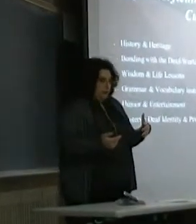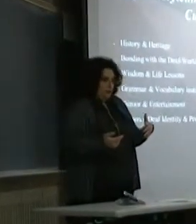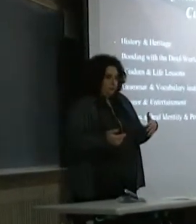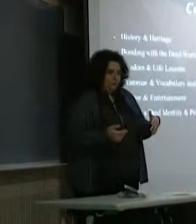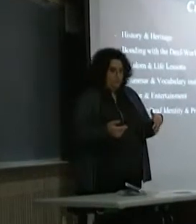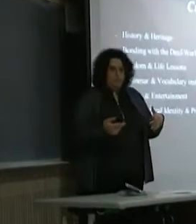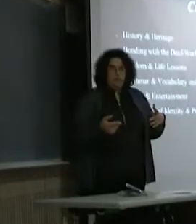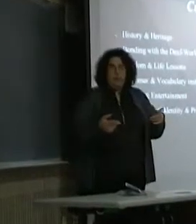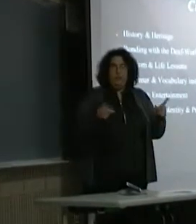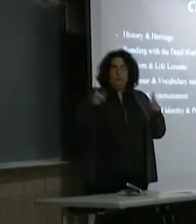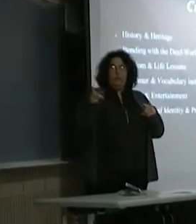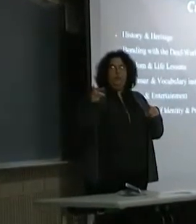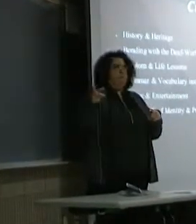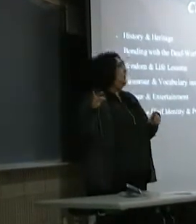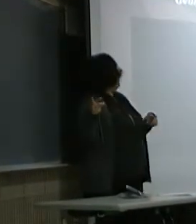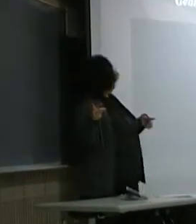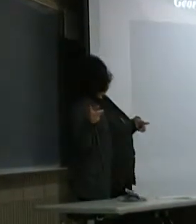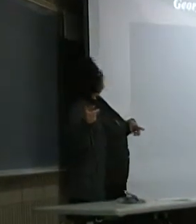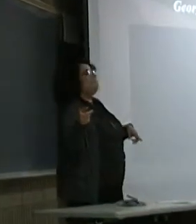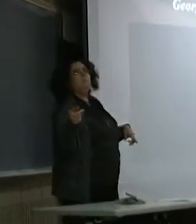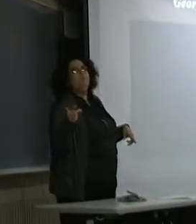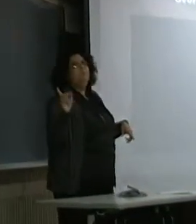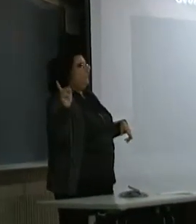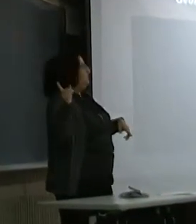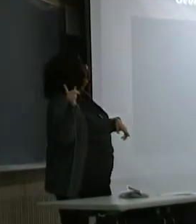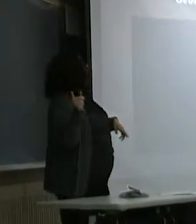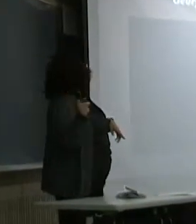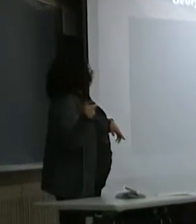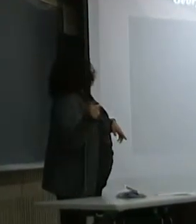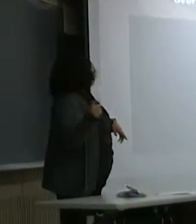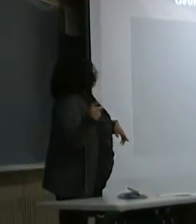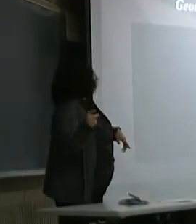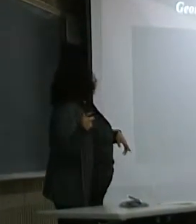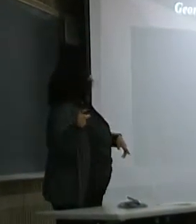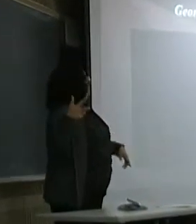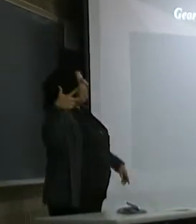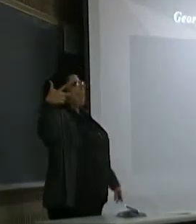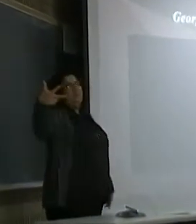[speaking to student off camera] And so that would be number 3 in the playing there.